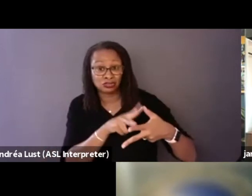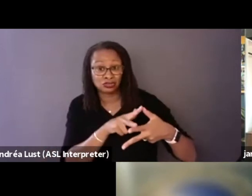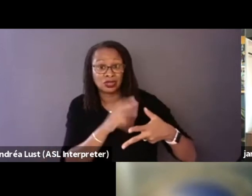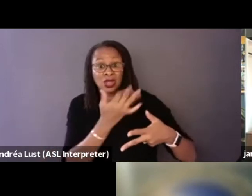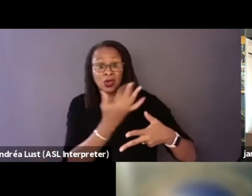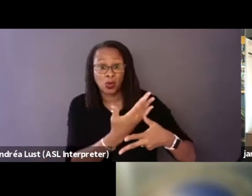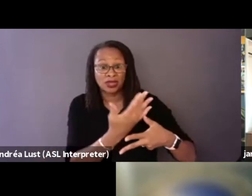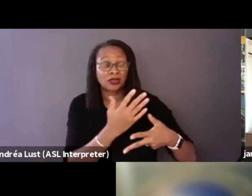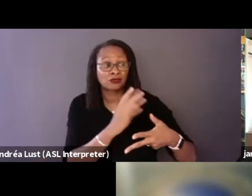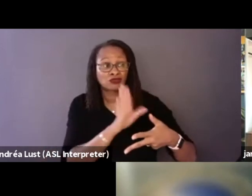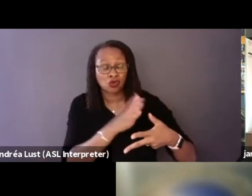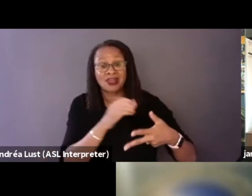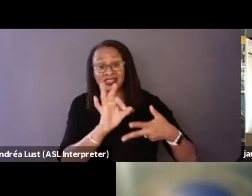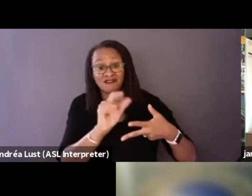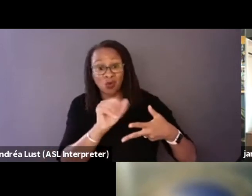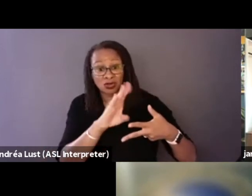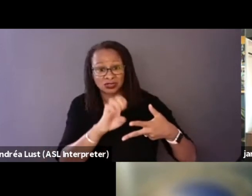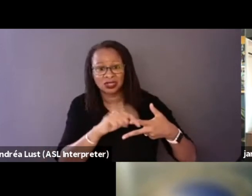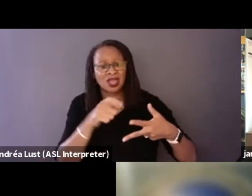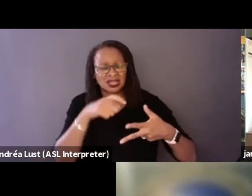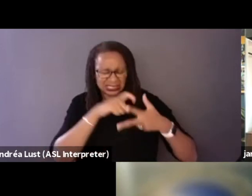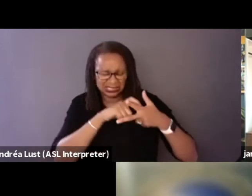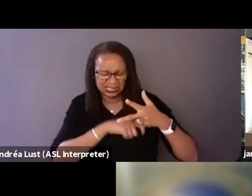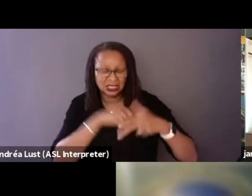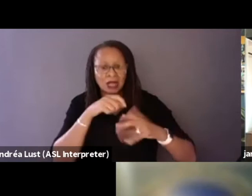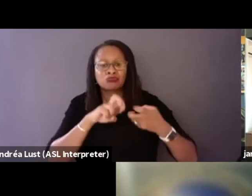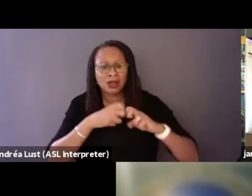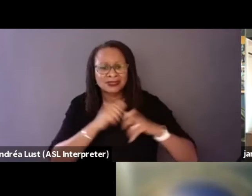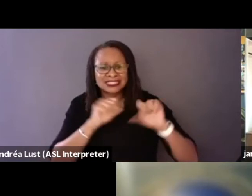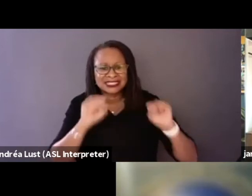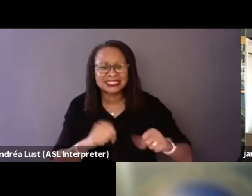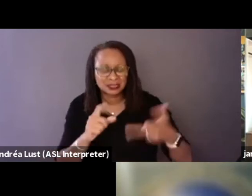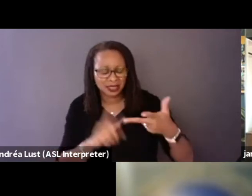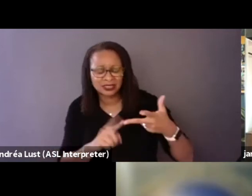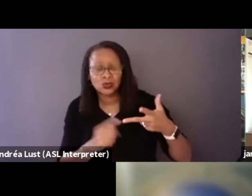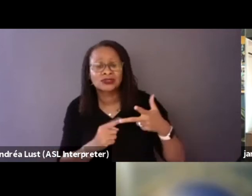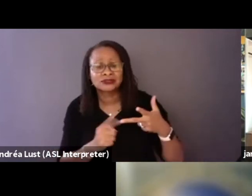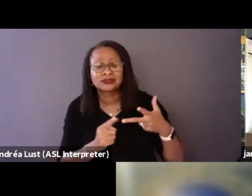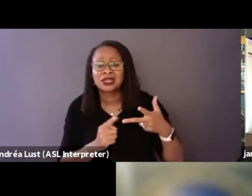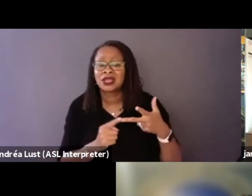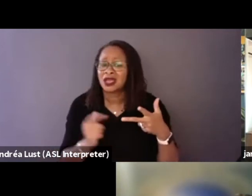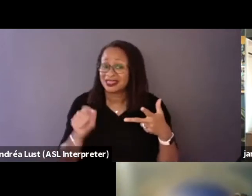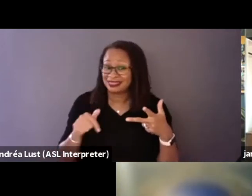really dug into problems in the system. This one, it did sort of dig